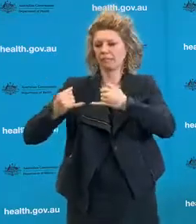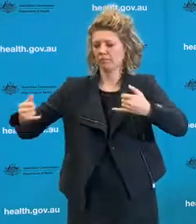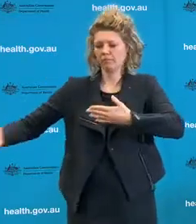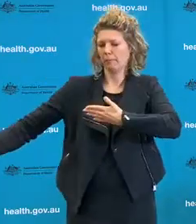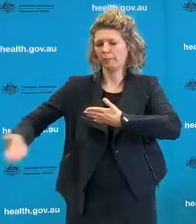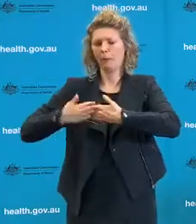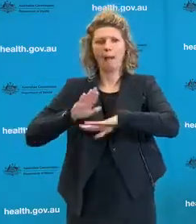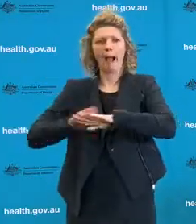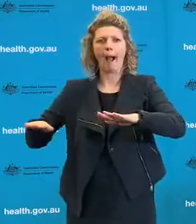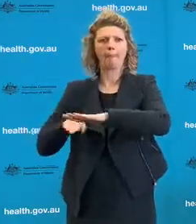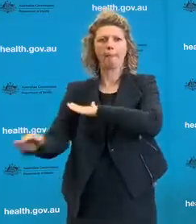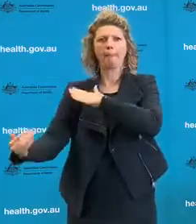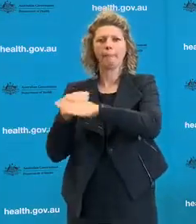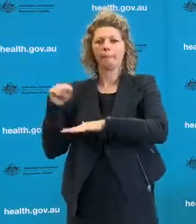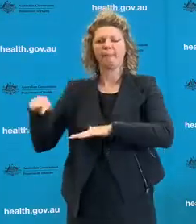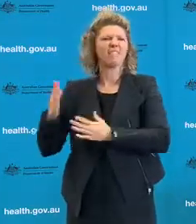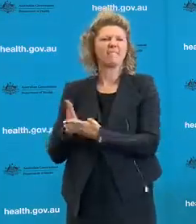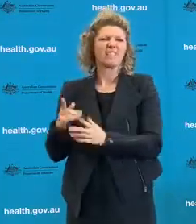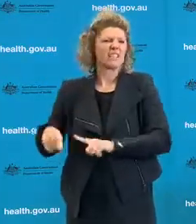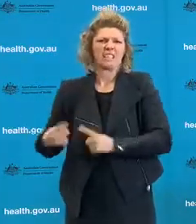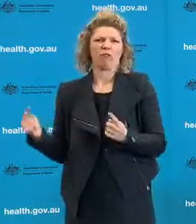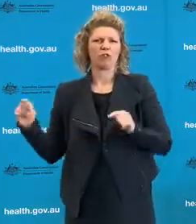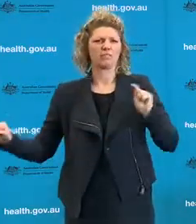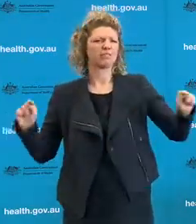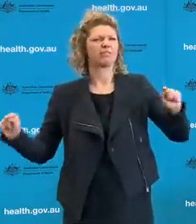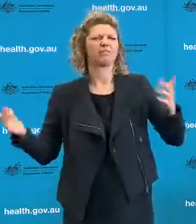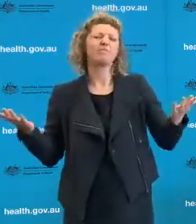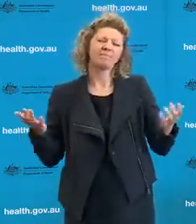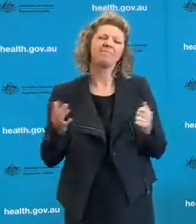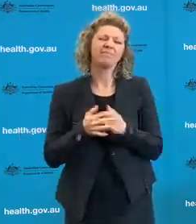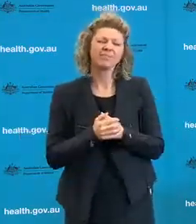complicated definition, the one of hotspots and